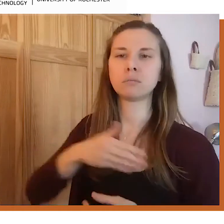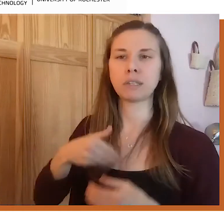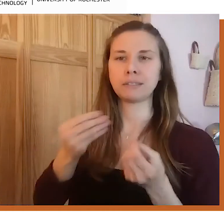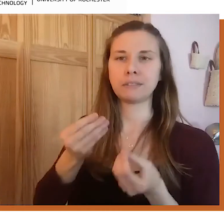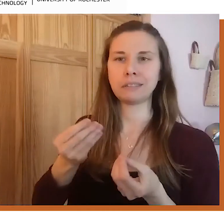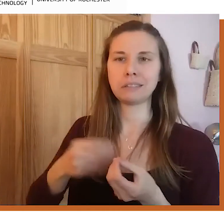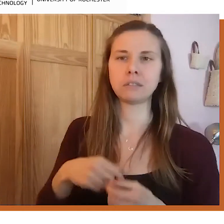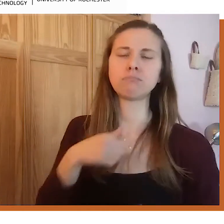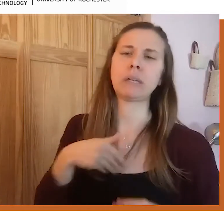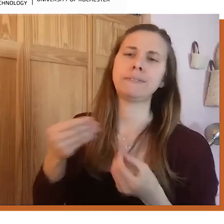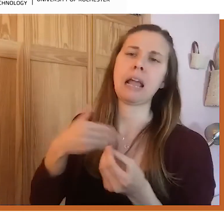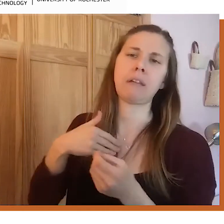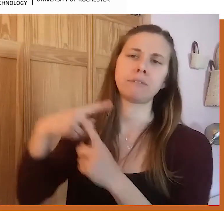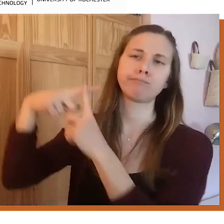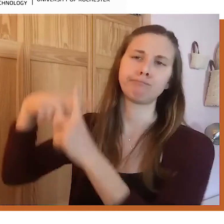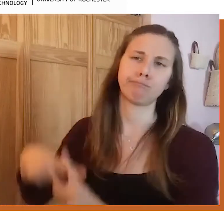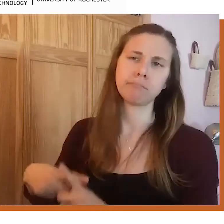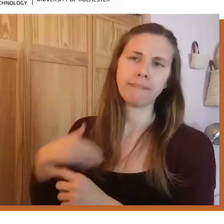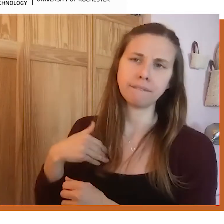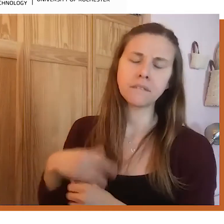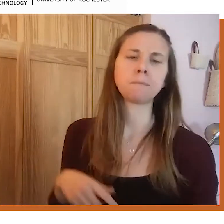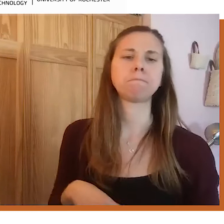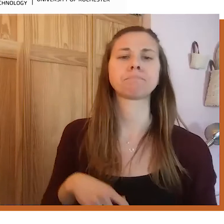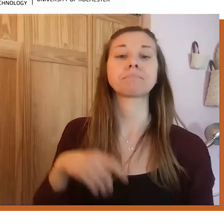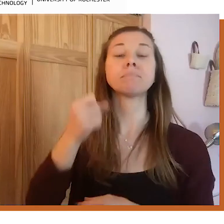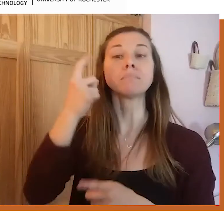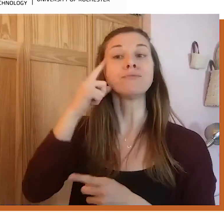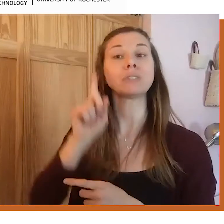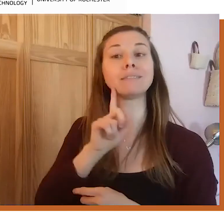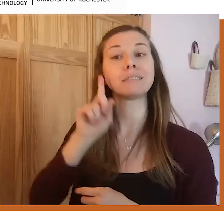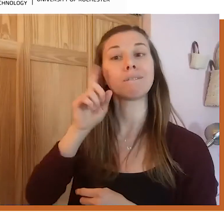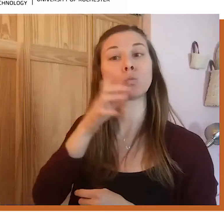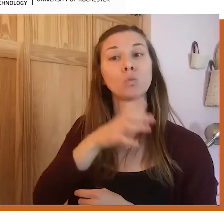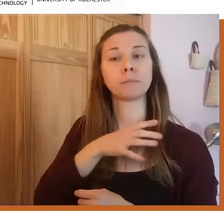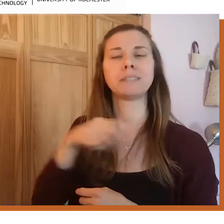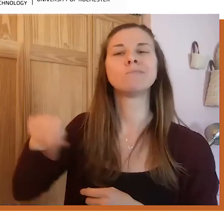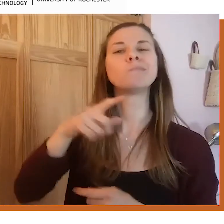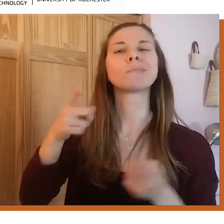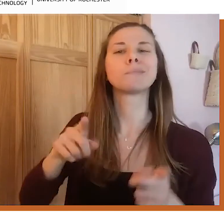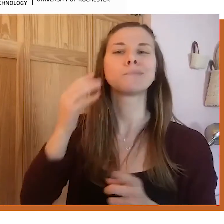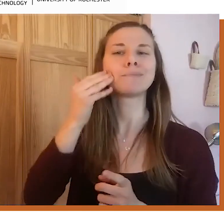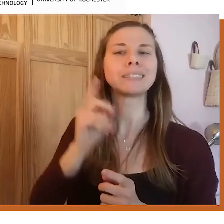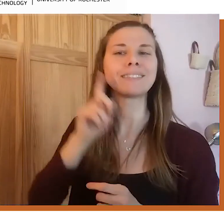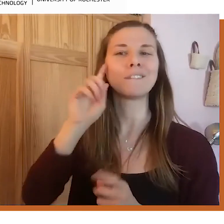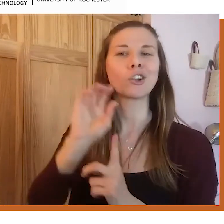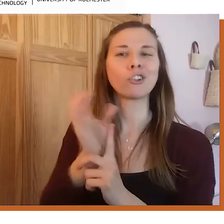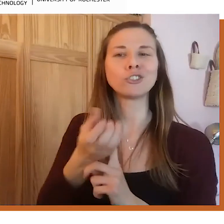is that women are less likely to breastfeed if they're accidentally pregnant, and breastfeeding has many positive--